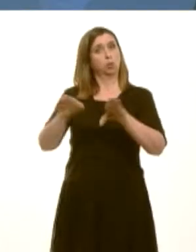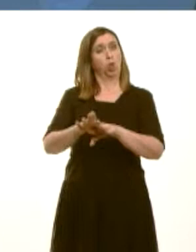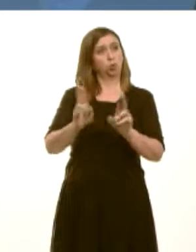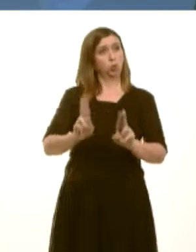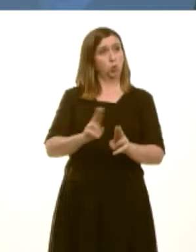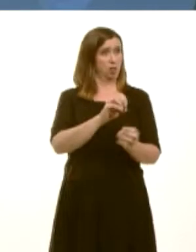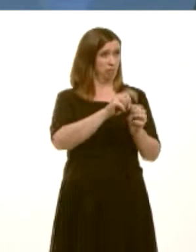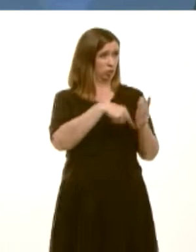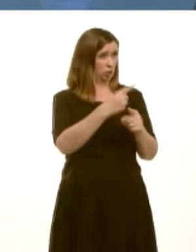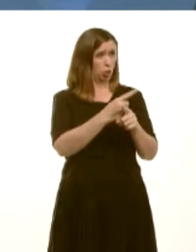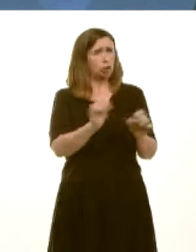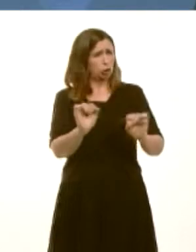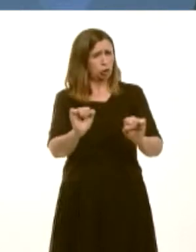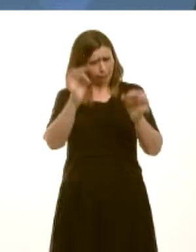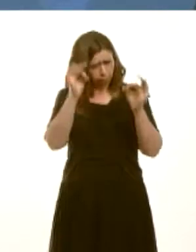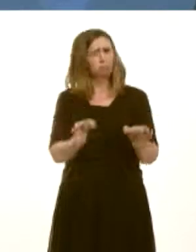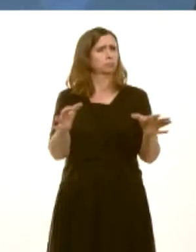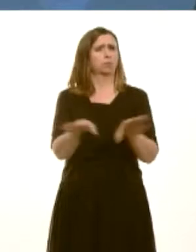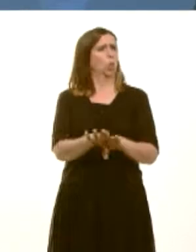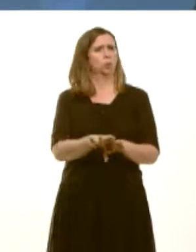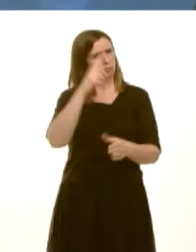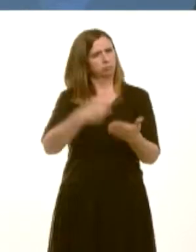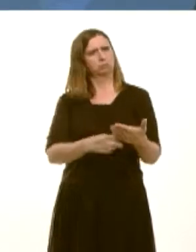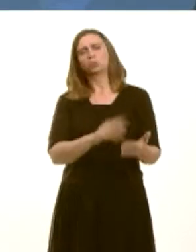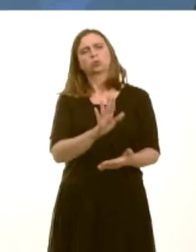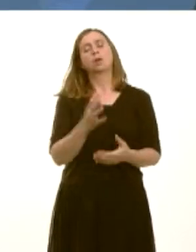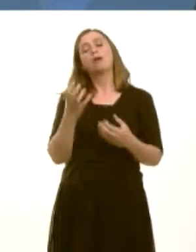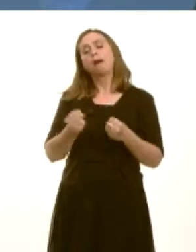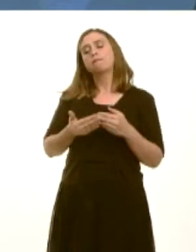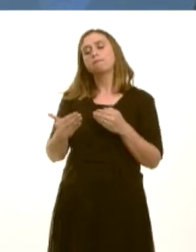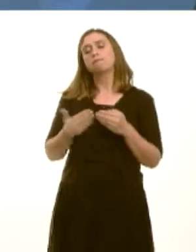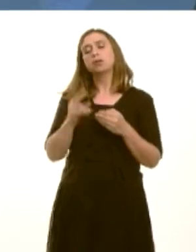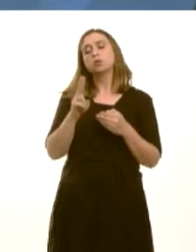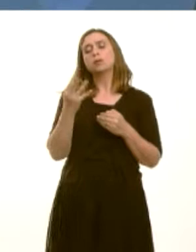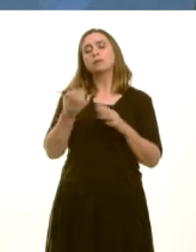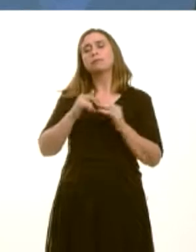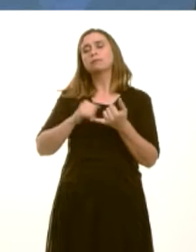referred has not yet been completedóthere are 28 days for objections to be lodged and